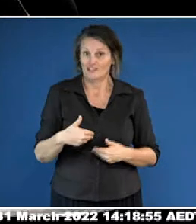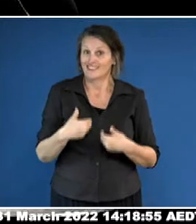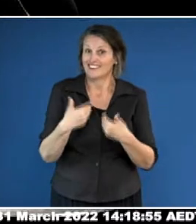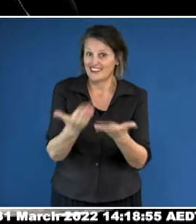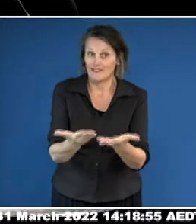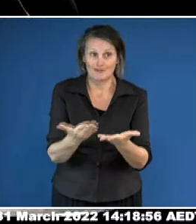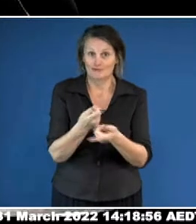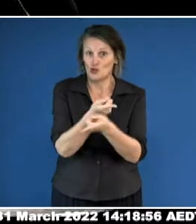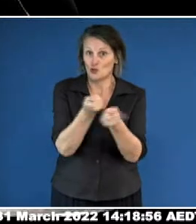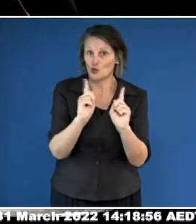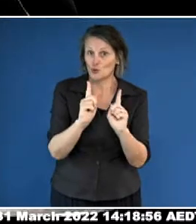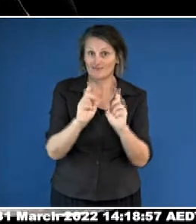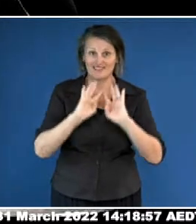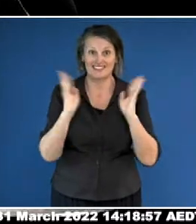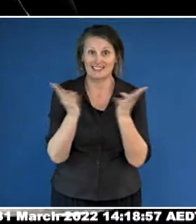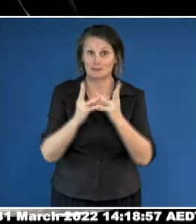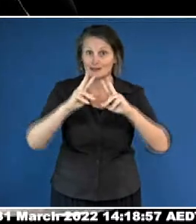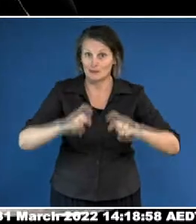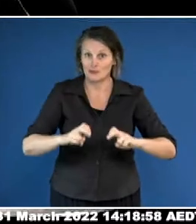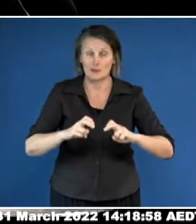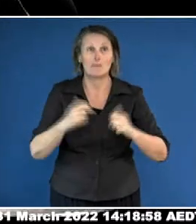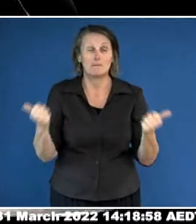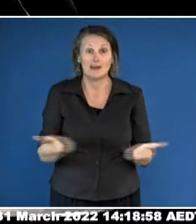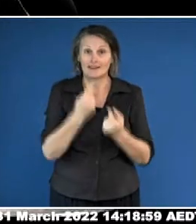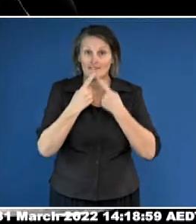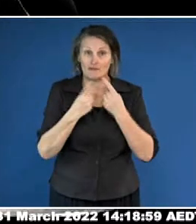You have. MS FROHMADER: And we will be providing more.